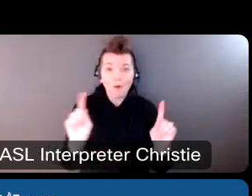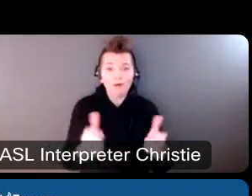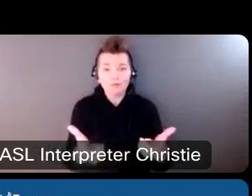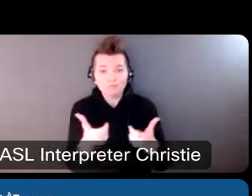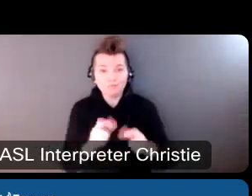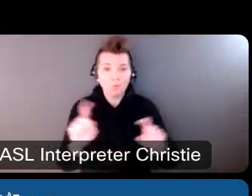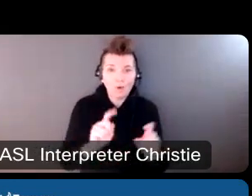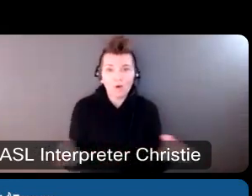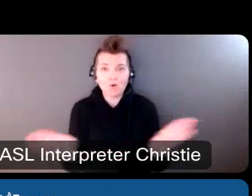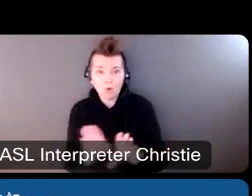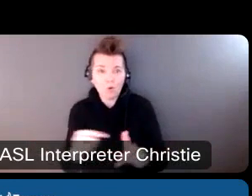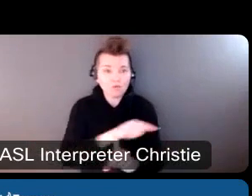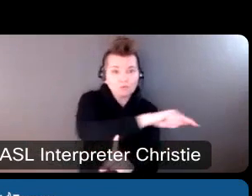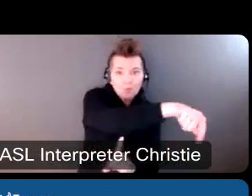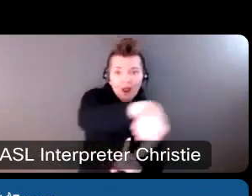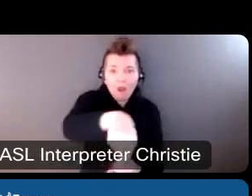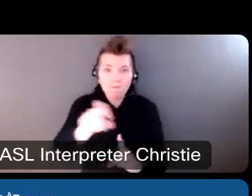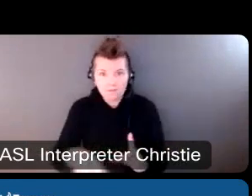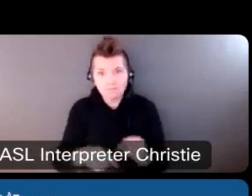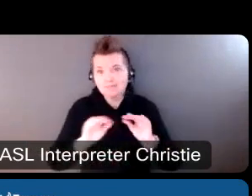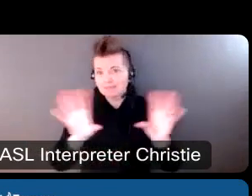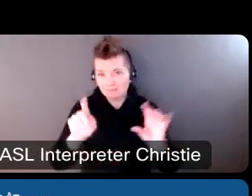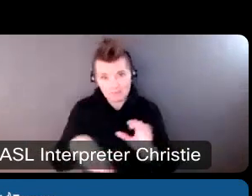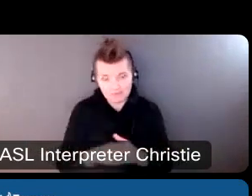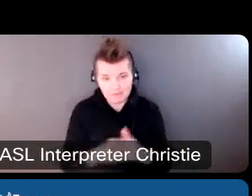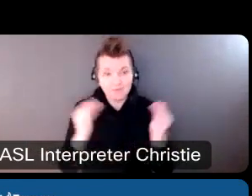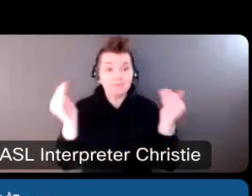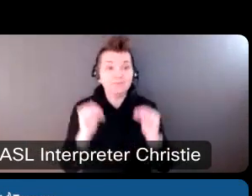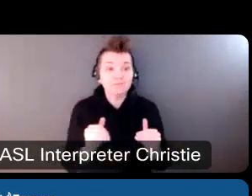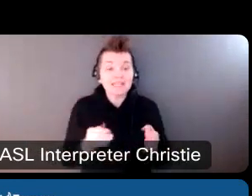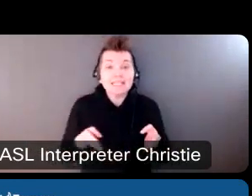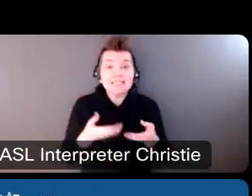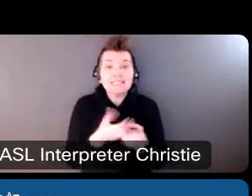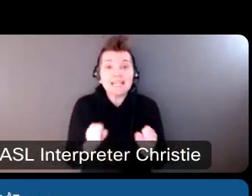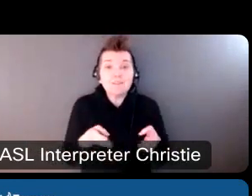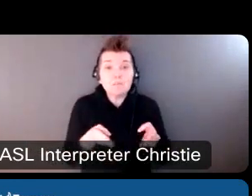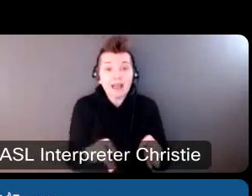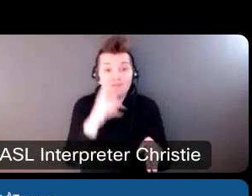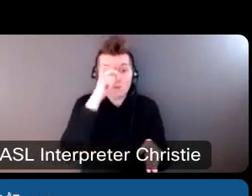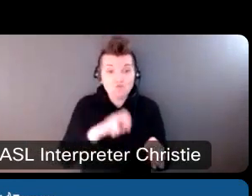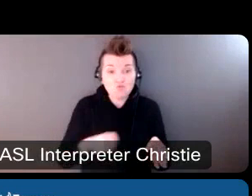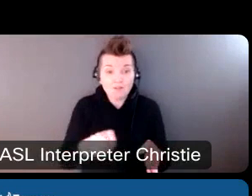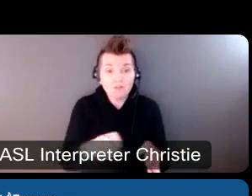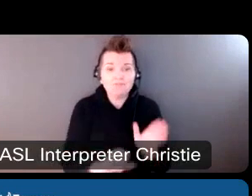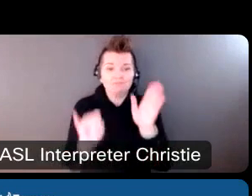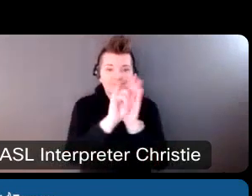To ensure a safe path of travel, a process to identify and mitigate construction-related barriers was highlighted,